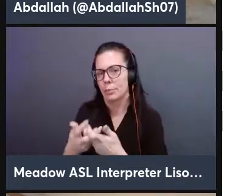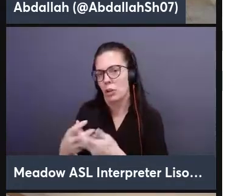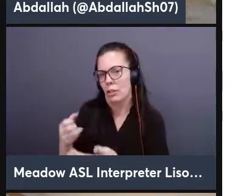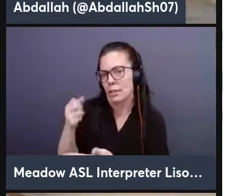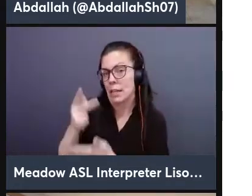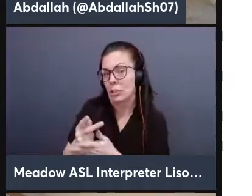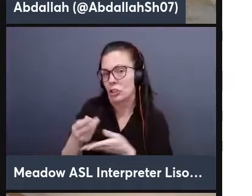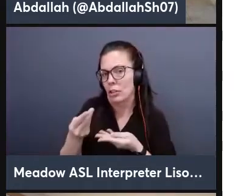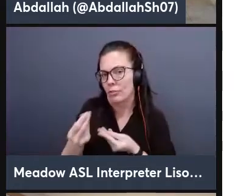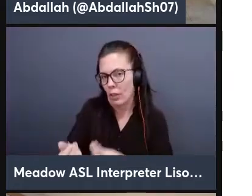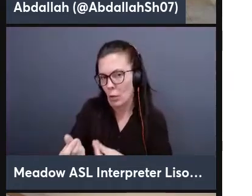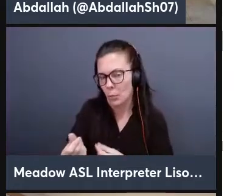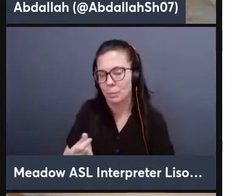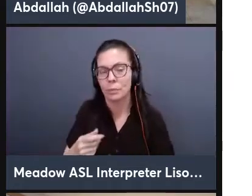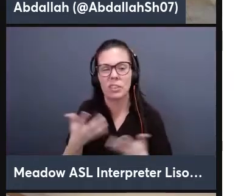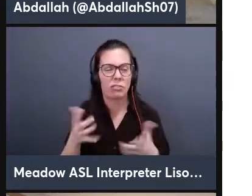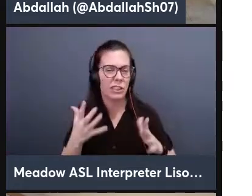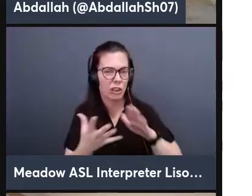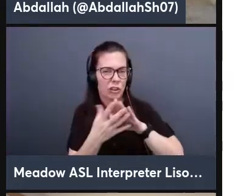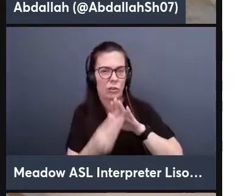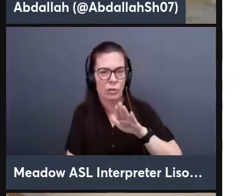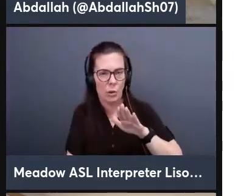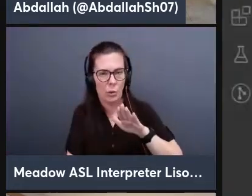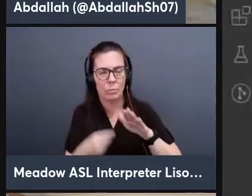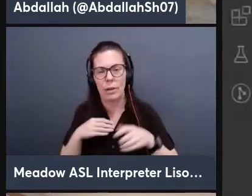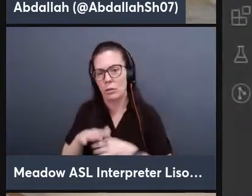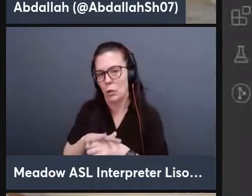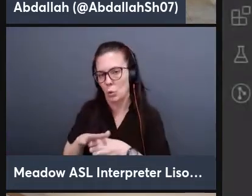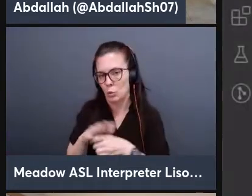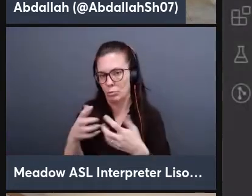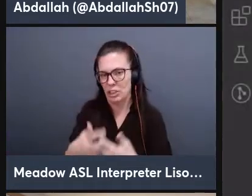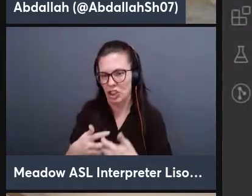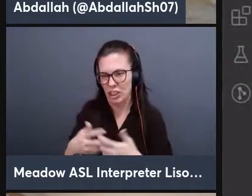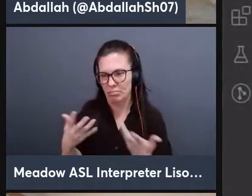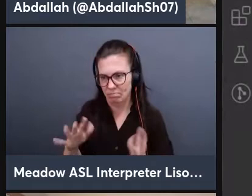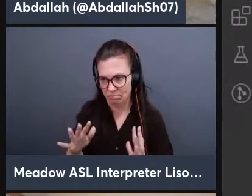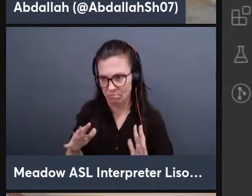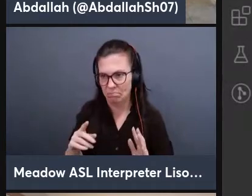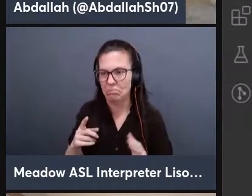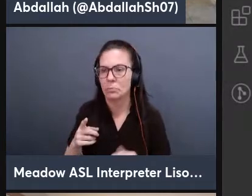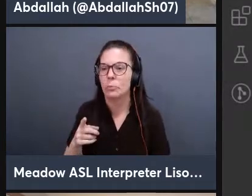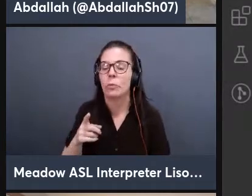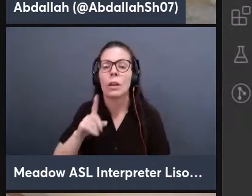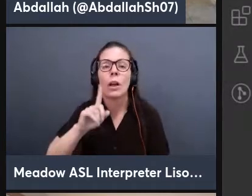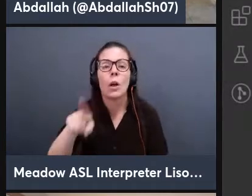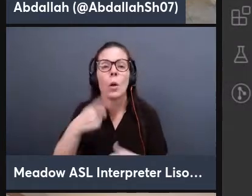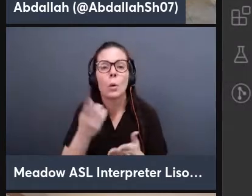So I've already cloned this into my local machine. And the only things that you would have to do